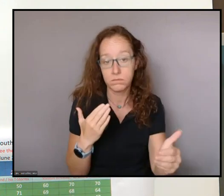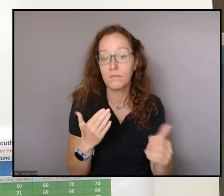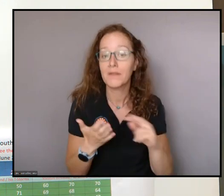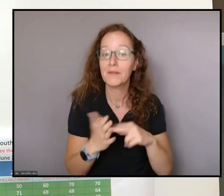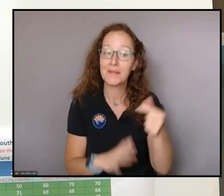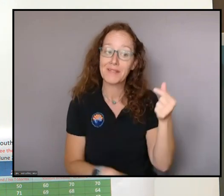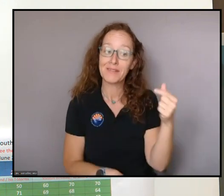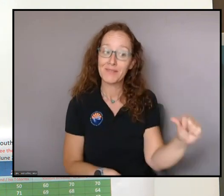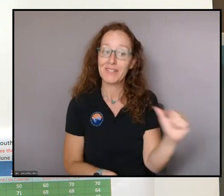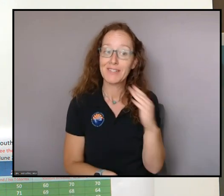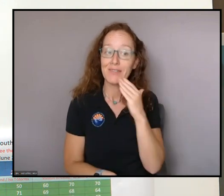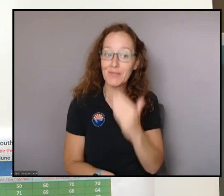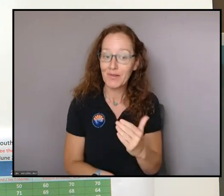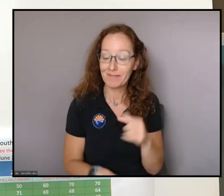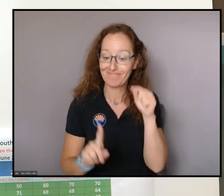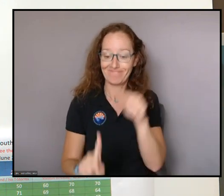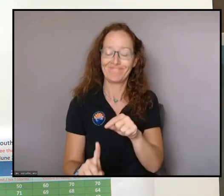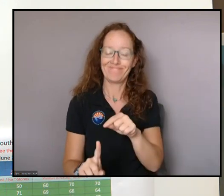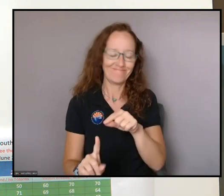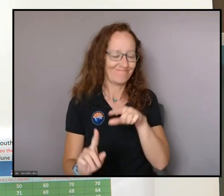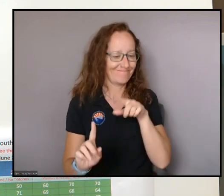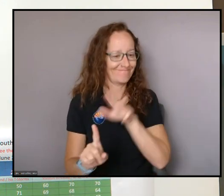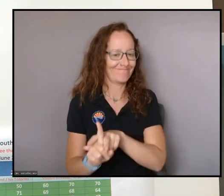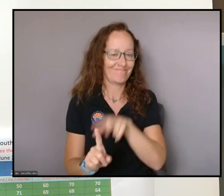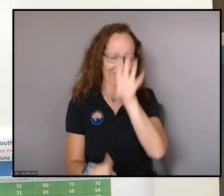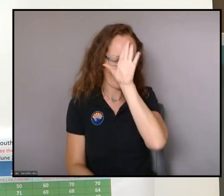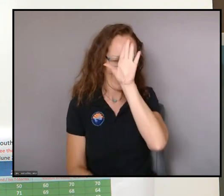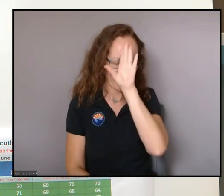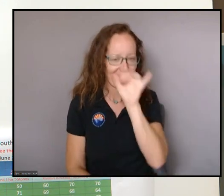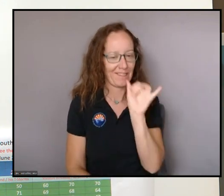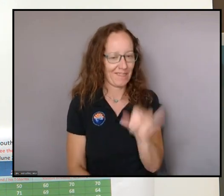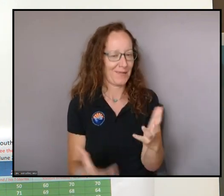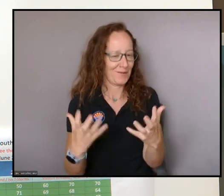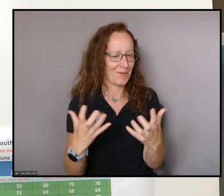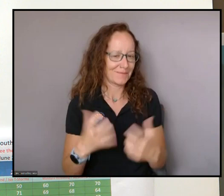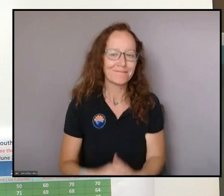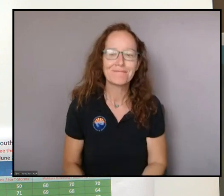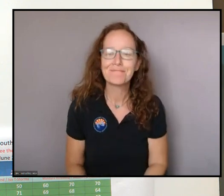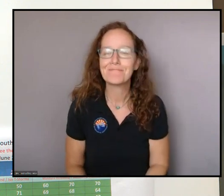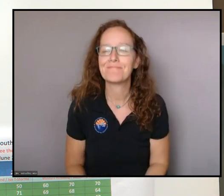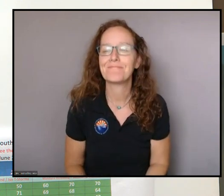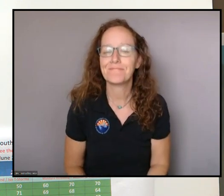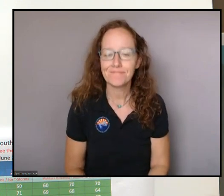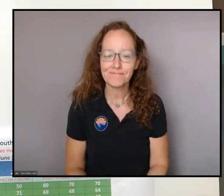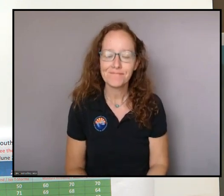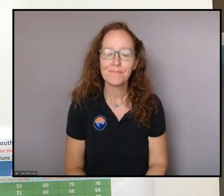want to see. Next slide. So, just looking even further in advance,